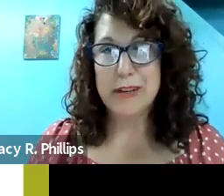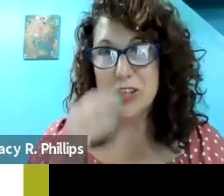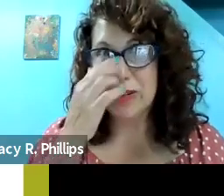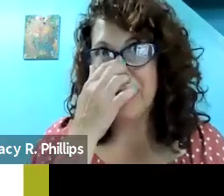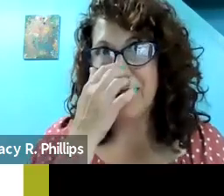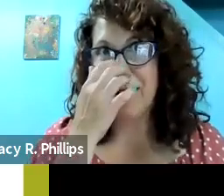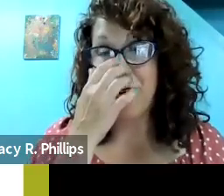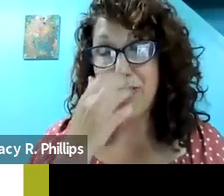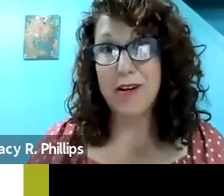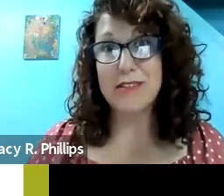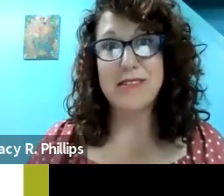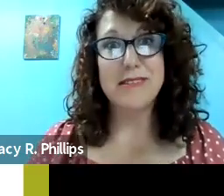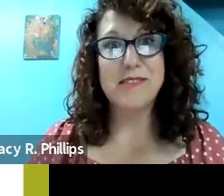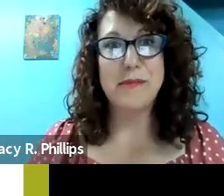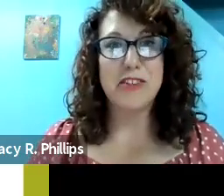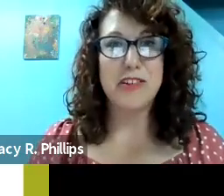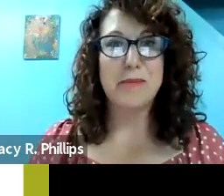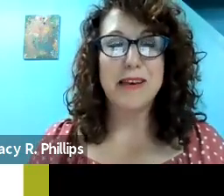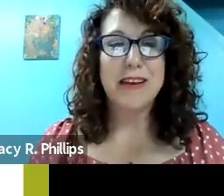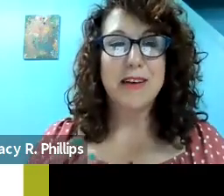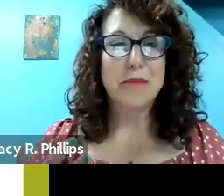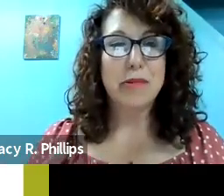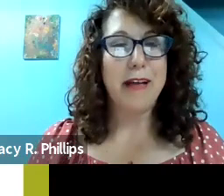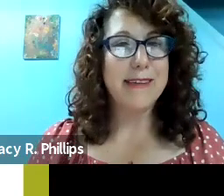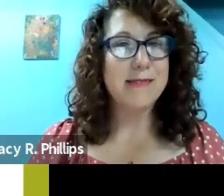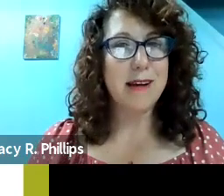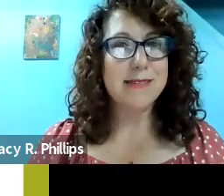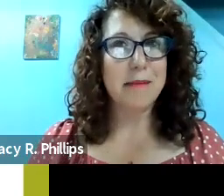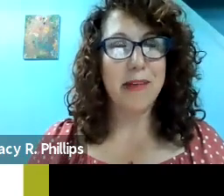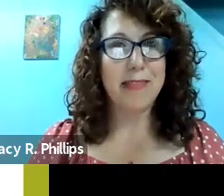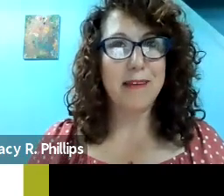especially on the autism spectrum, play is not something